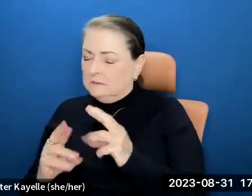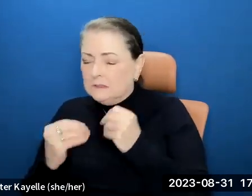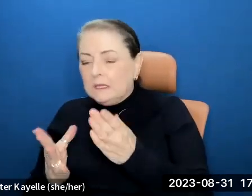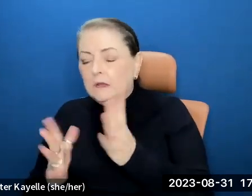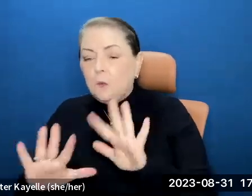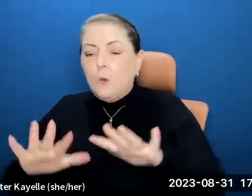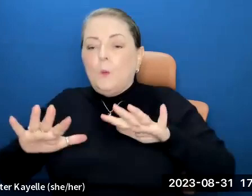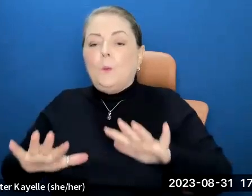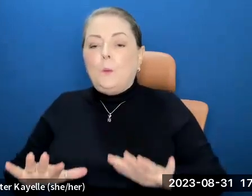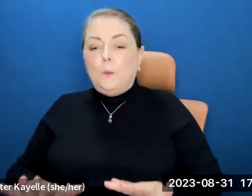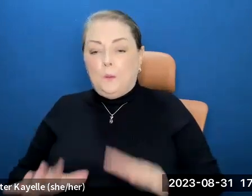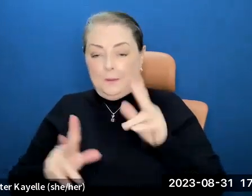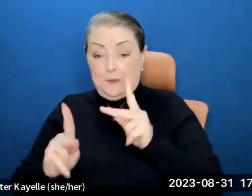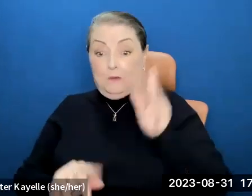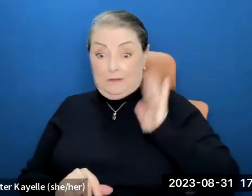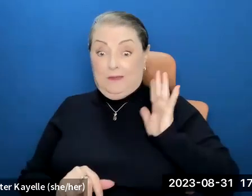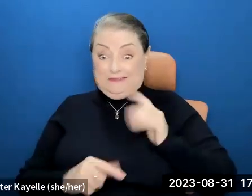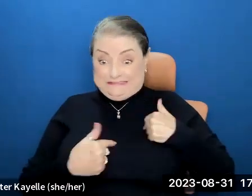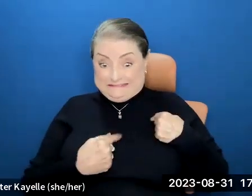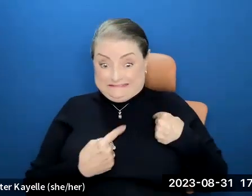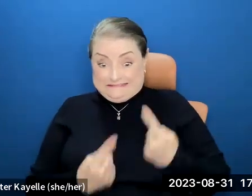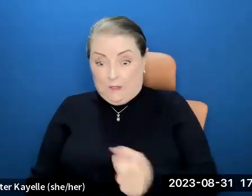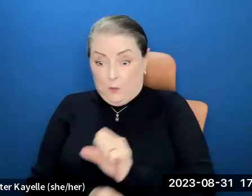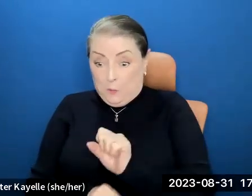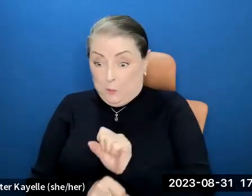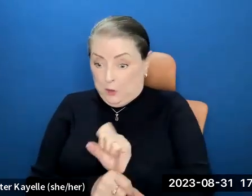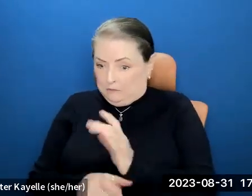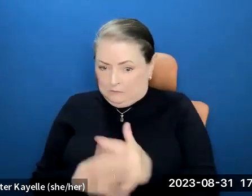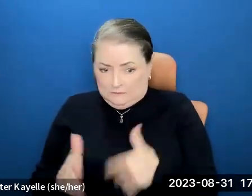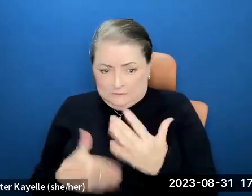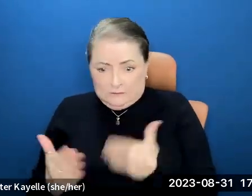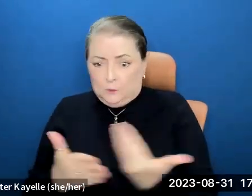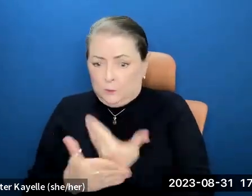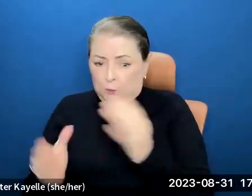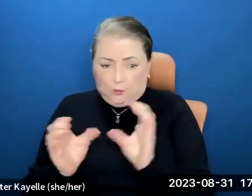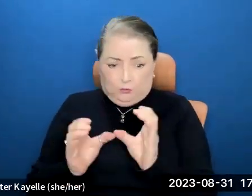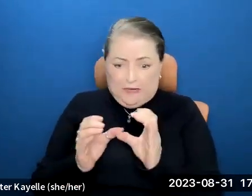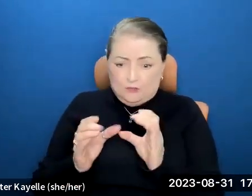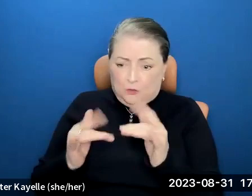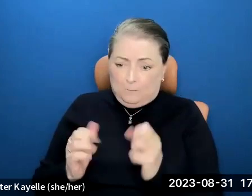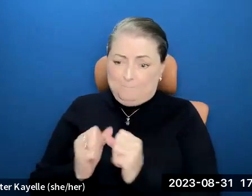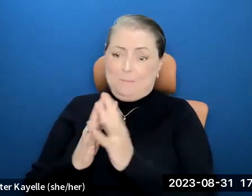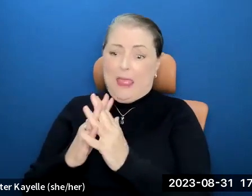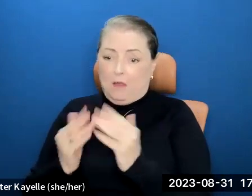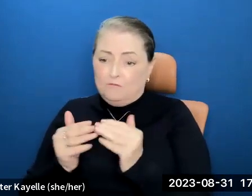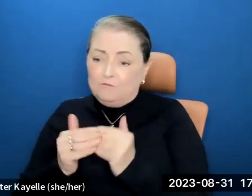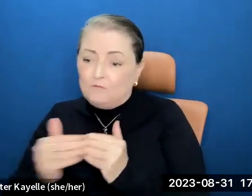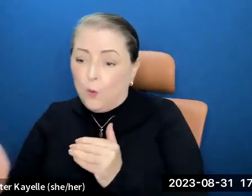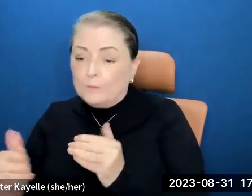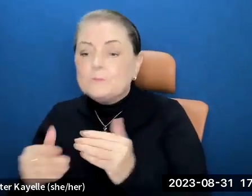for at least the people that were previously doing the work and give them a bit of time to get the new credential going forward but it will be a new application uh they will have to apply